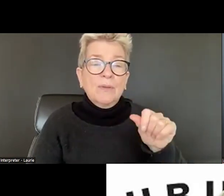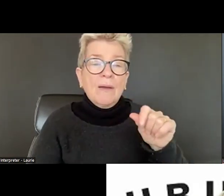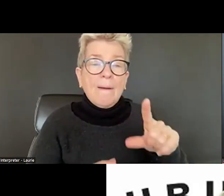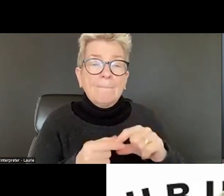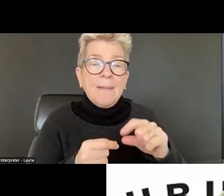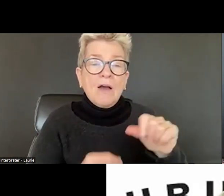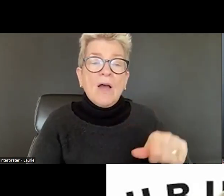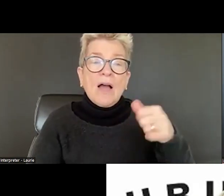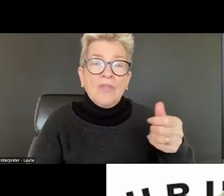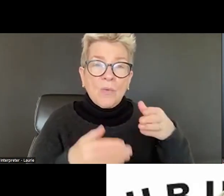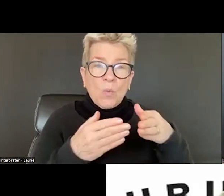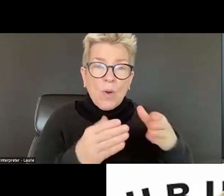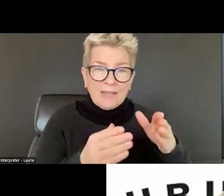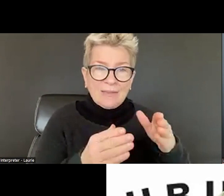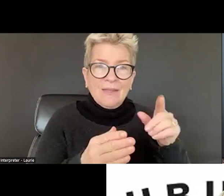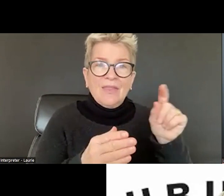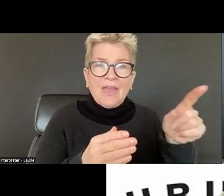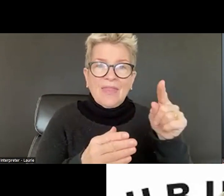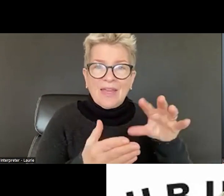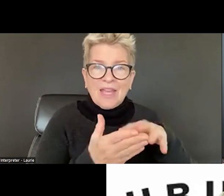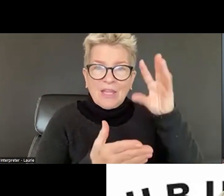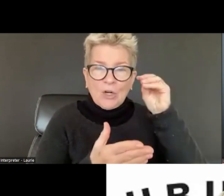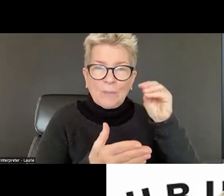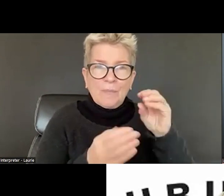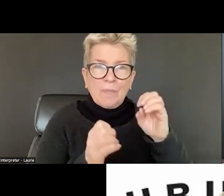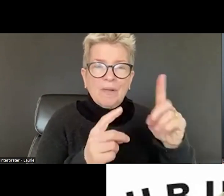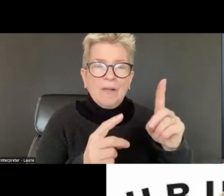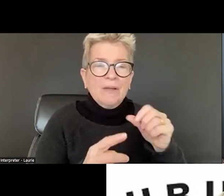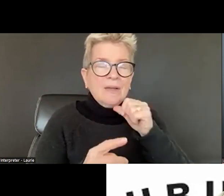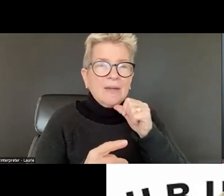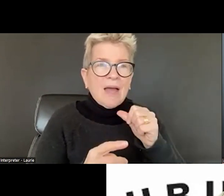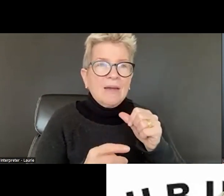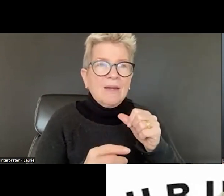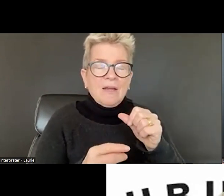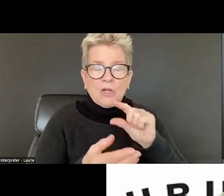ways to be educated with not going directly to a 4-year institution of course now we have the